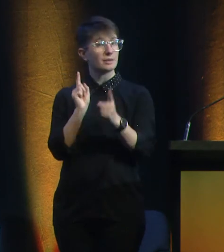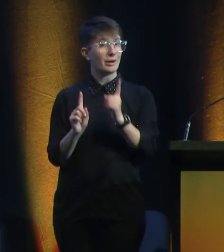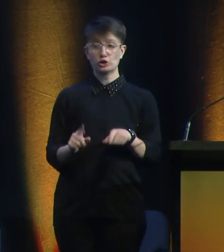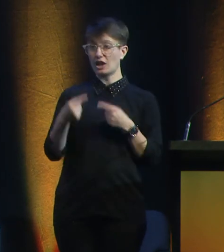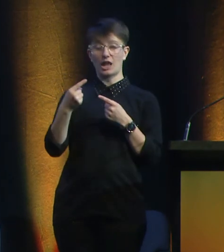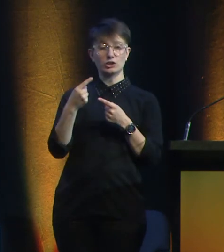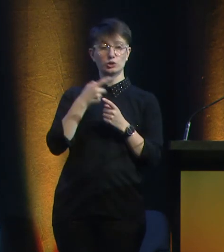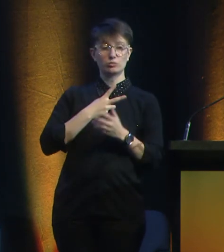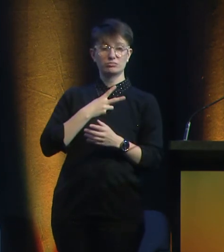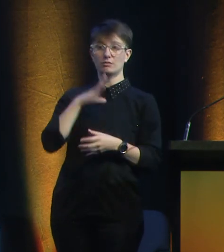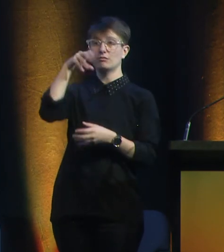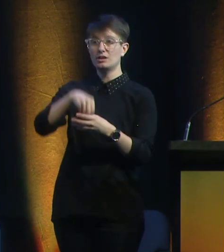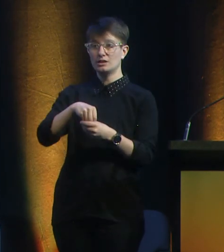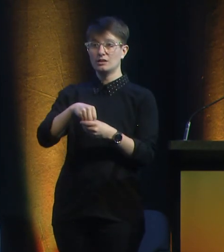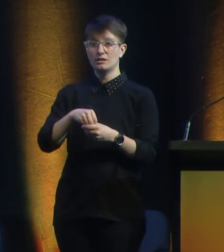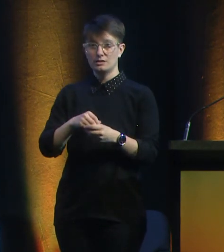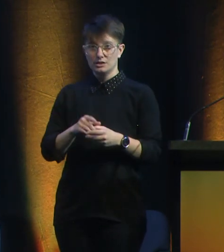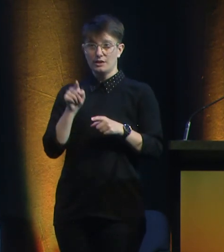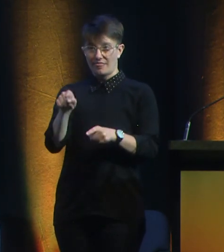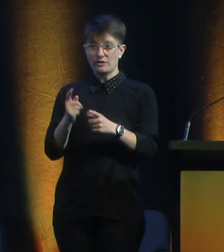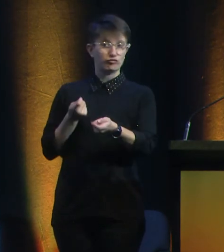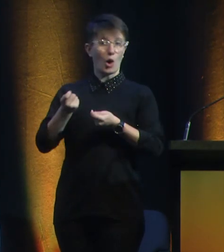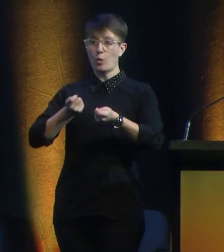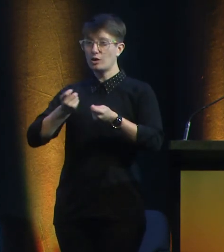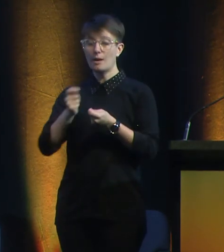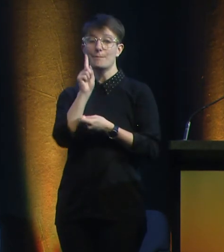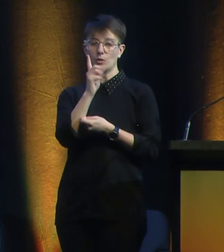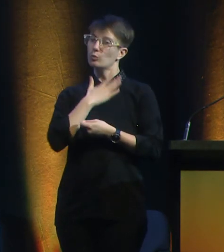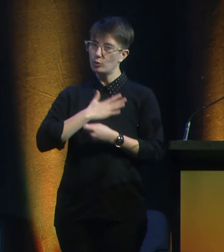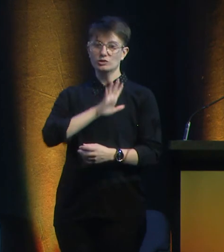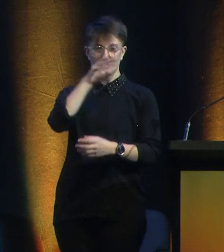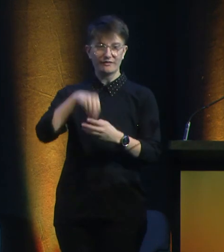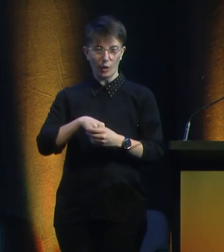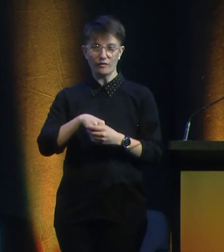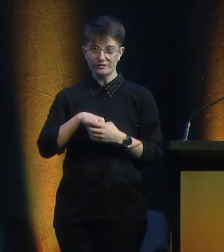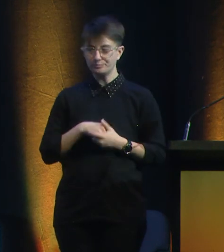but we will be in those big decisions in terms of a future for Taranaki. We're many – we’re